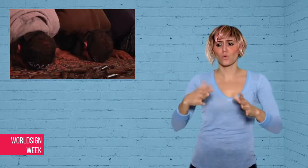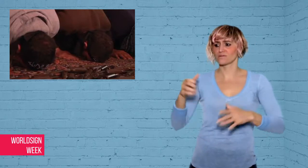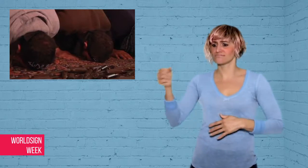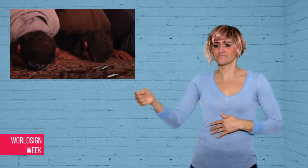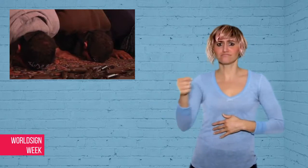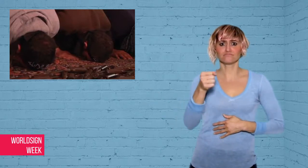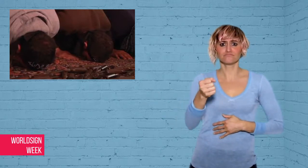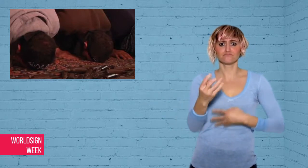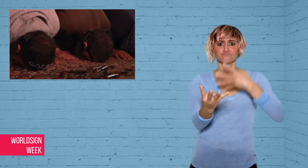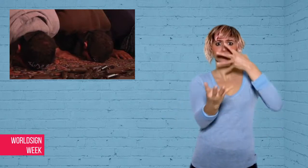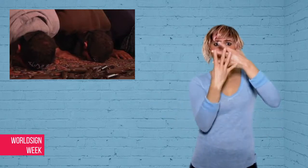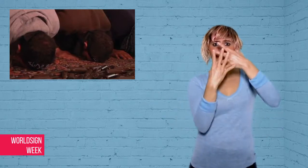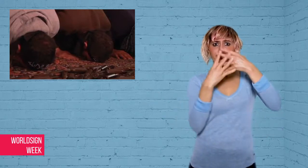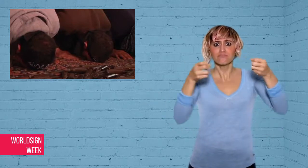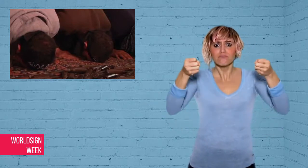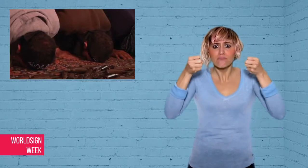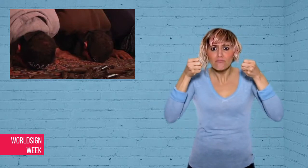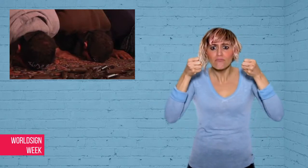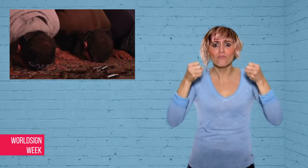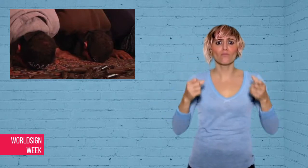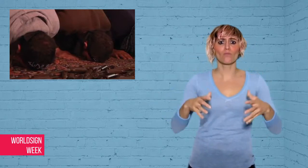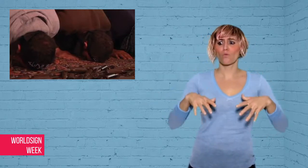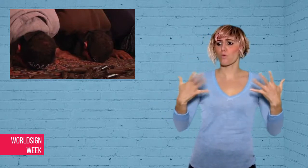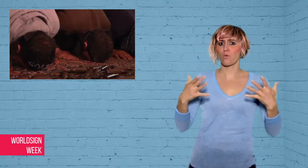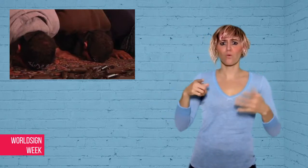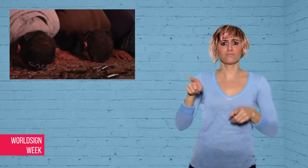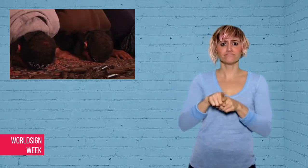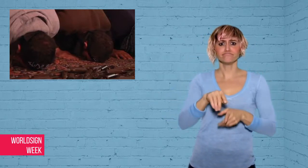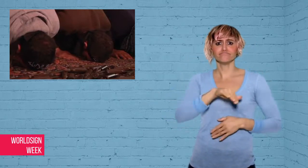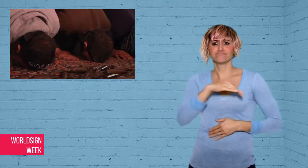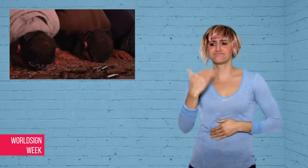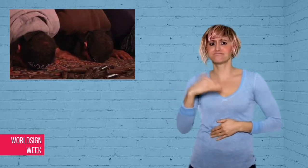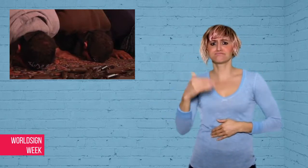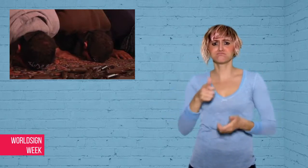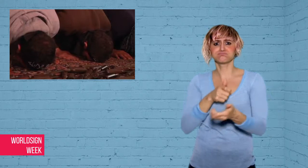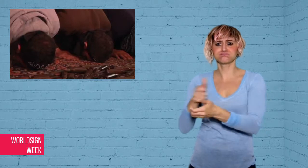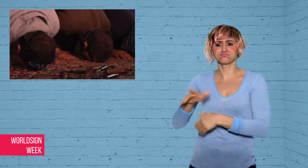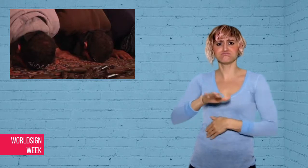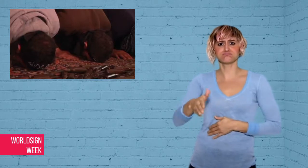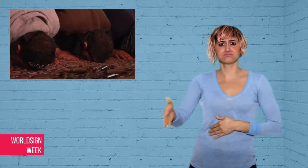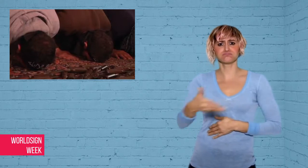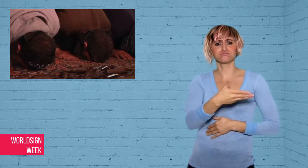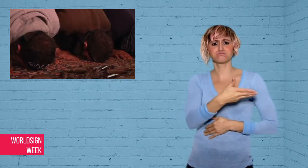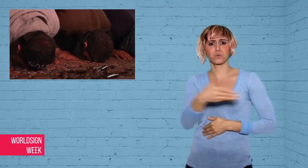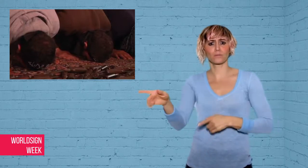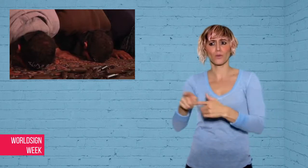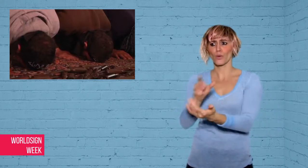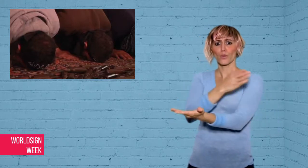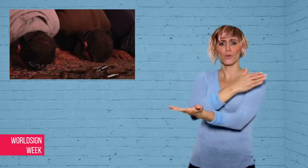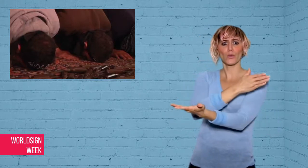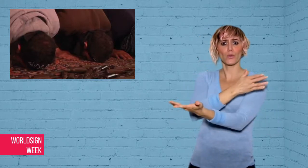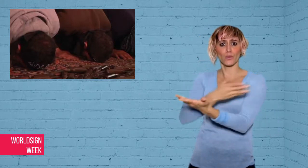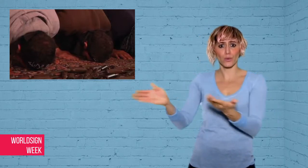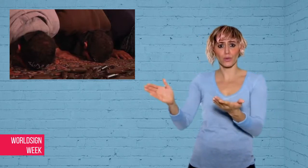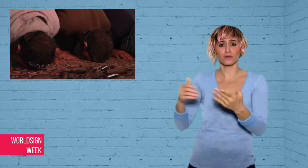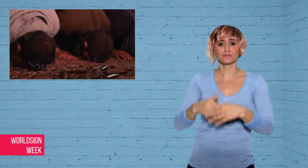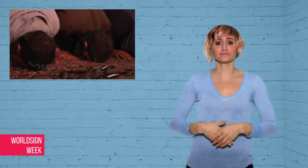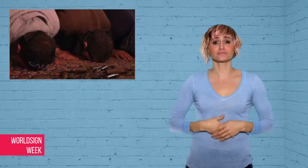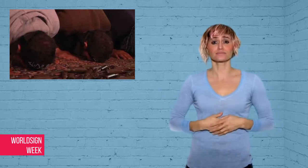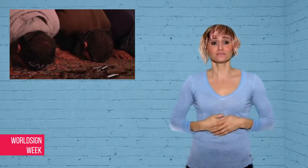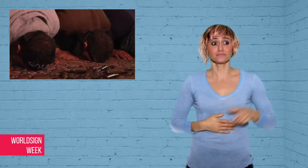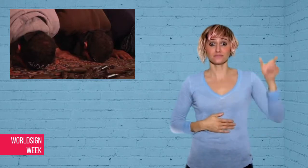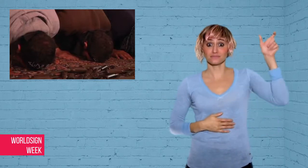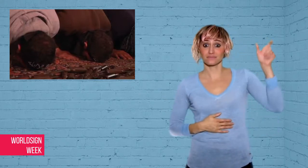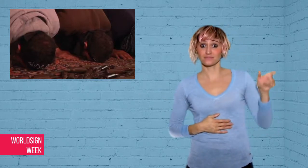has tortured, imprisoned and killed political opponents.